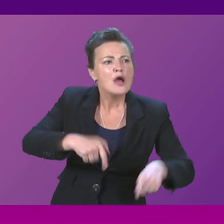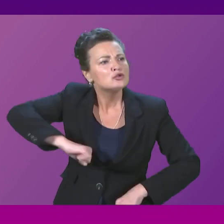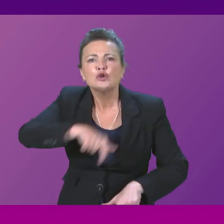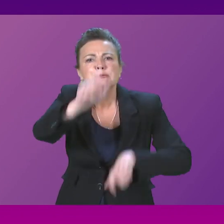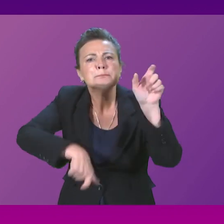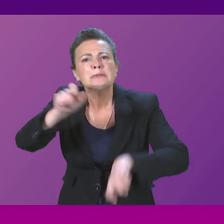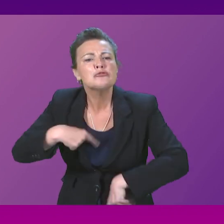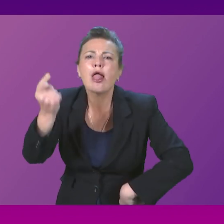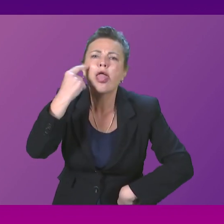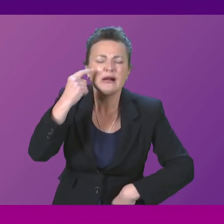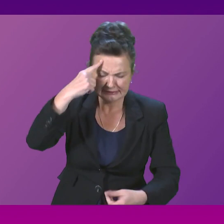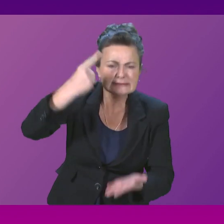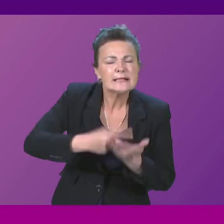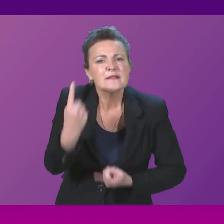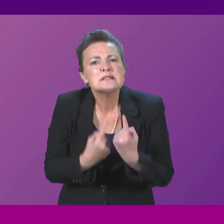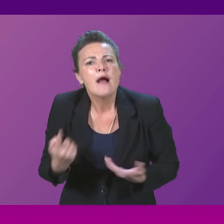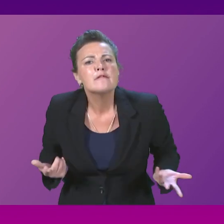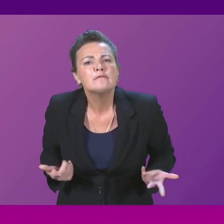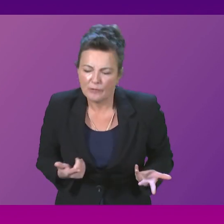these things and make a decision in a referendum.